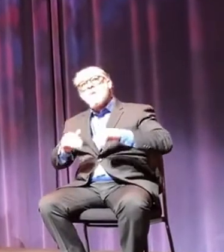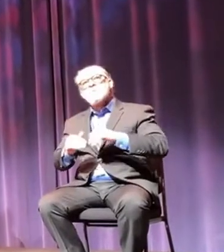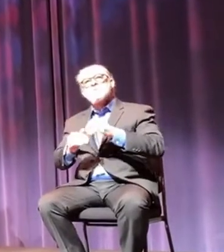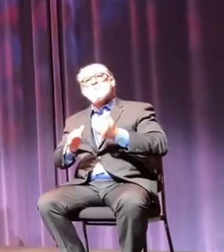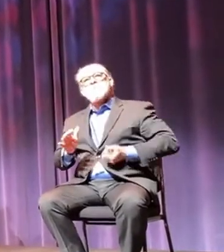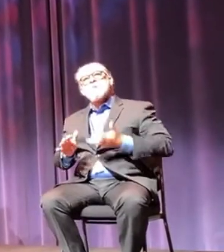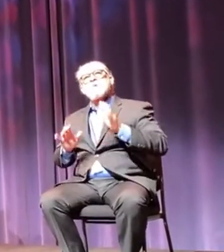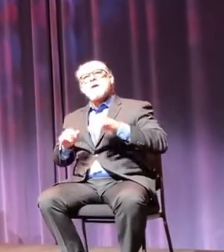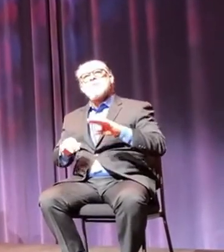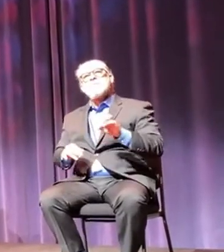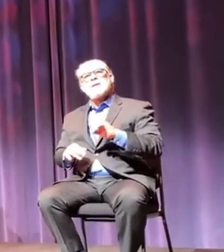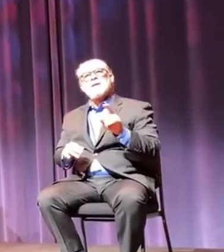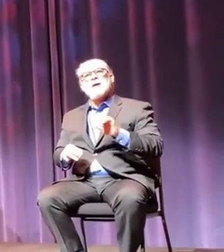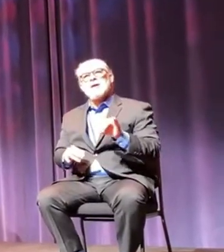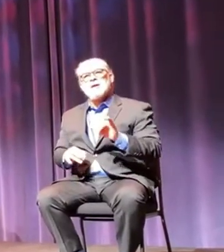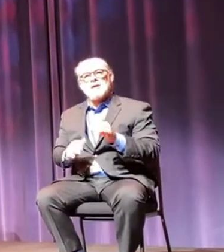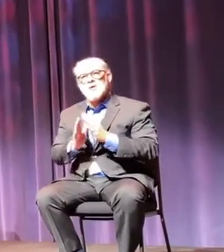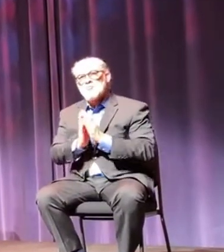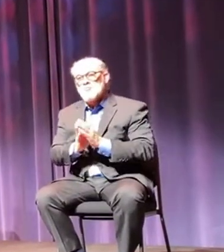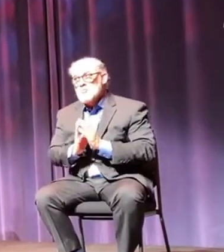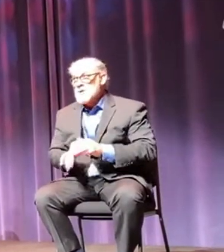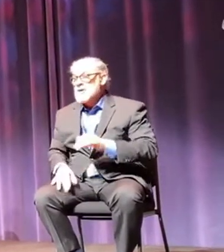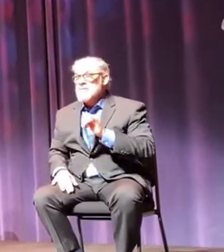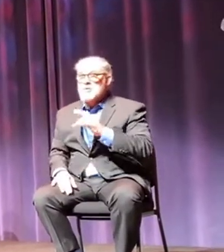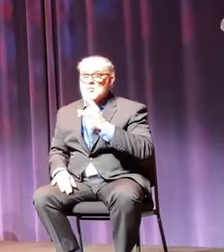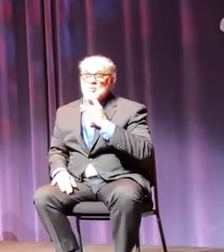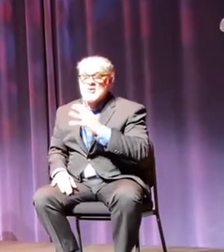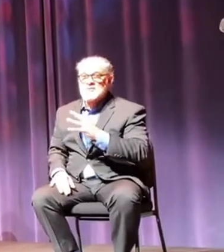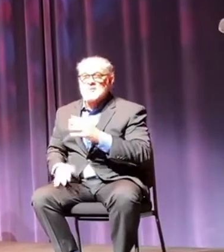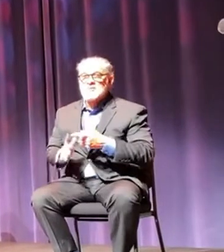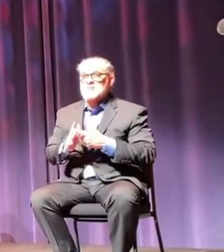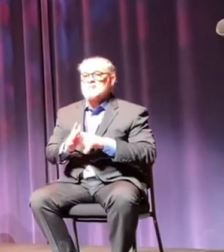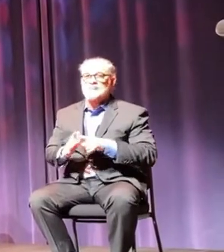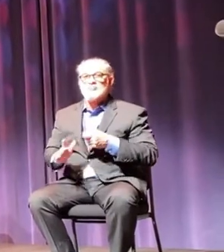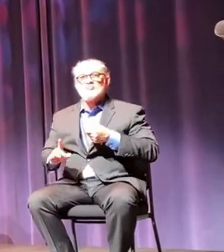A poem can be whispered before pulling the trigger. I'm doing this all for her.